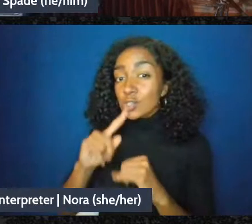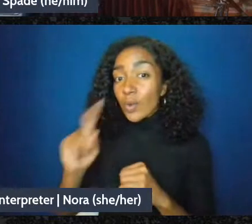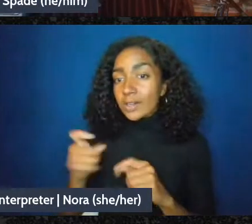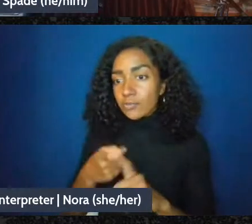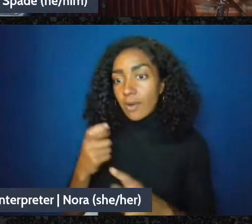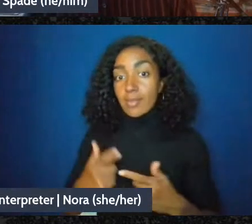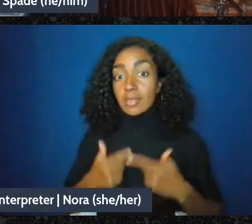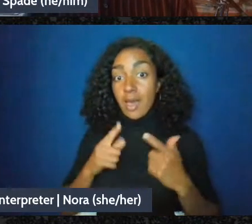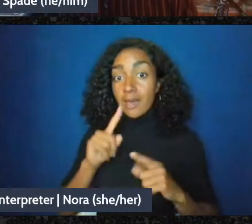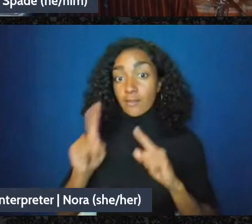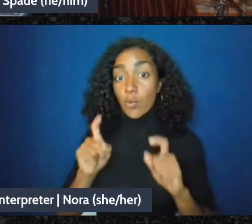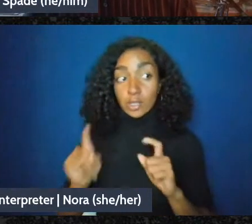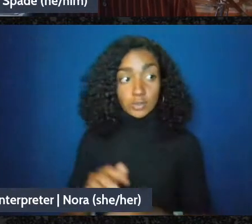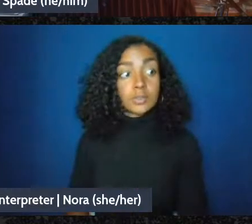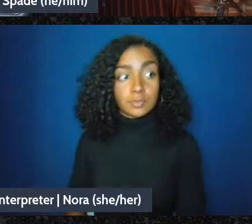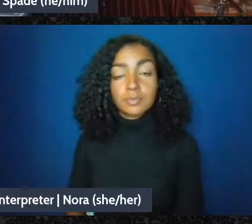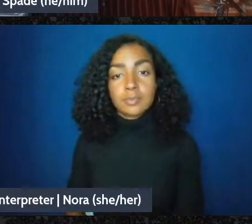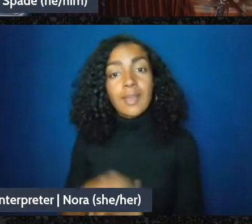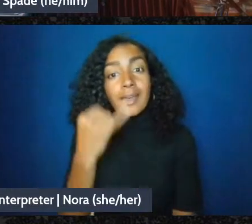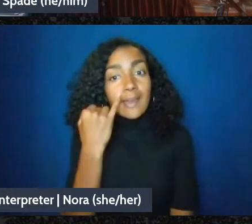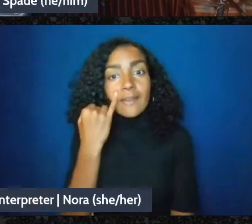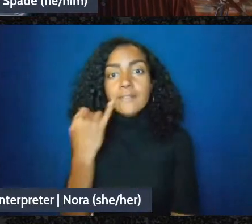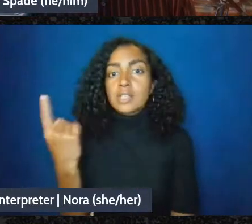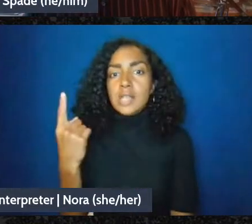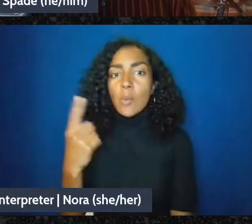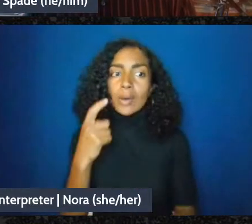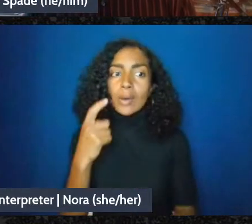what if people are giving to a Patreon, for example, and receive a